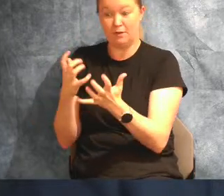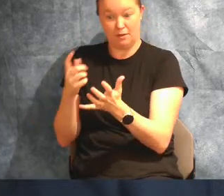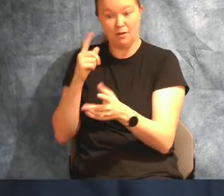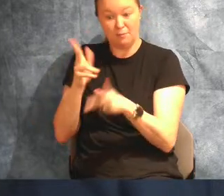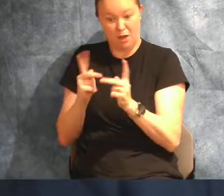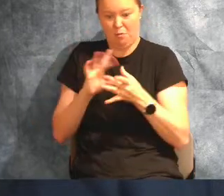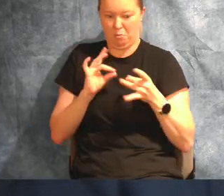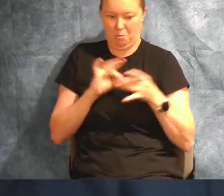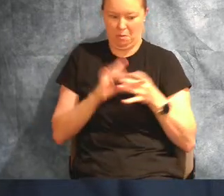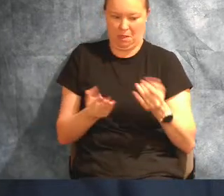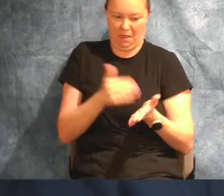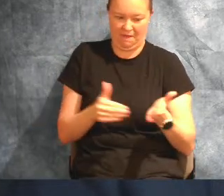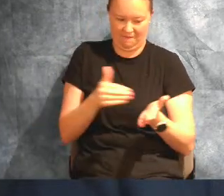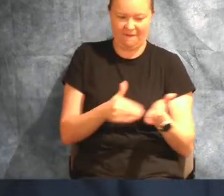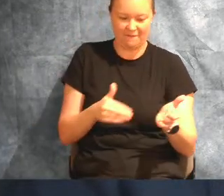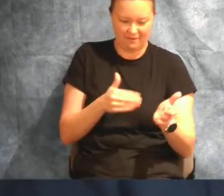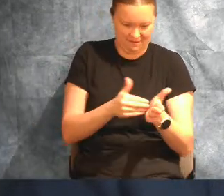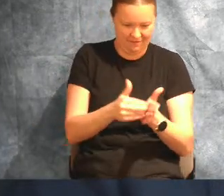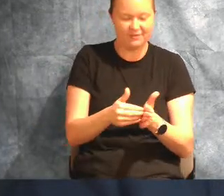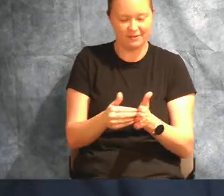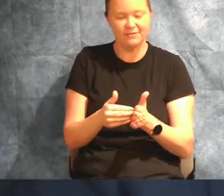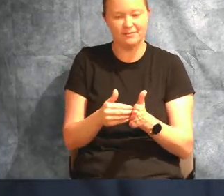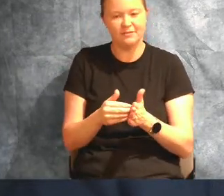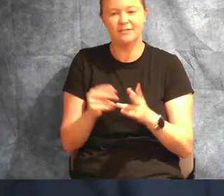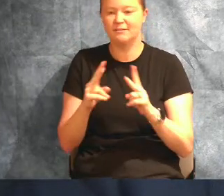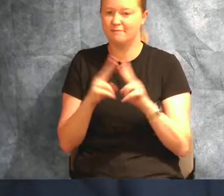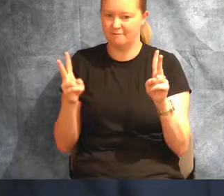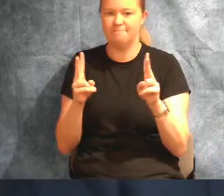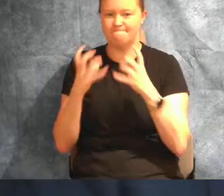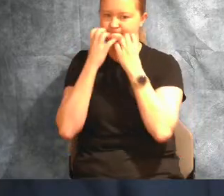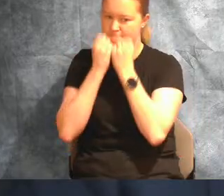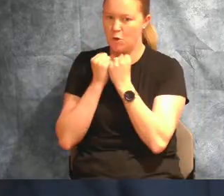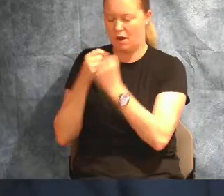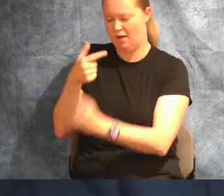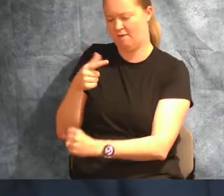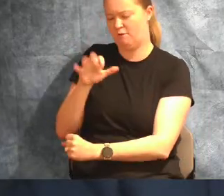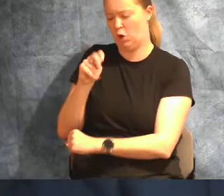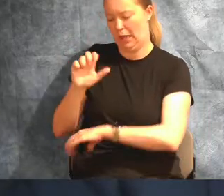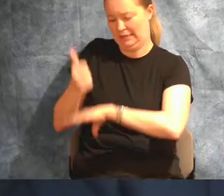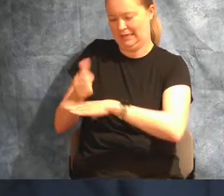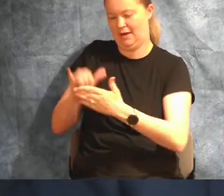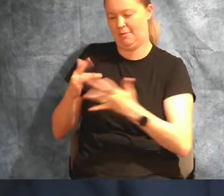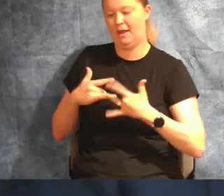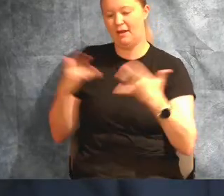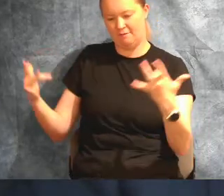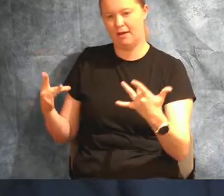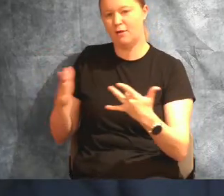over again as they do. so ve very grateful that Glenn put that together and welcome so many